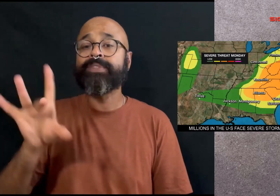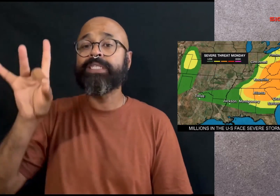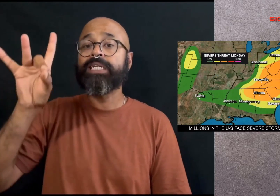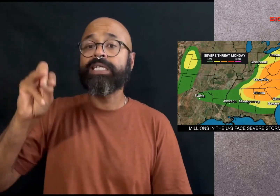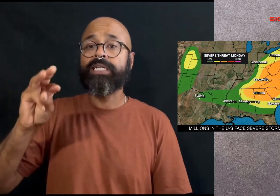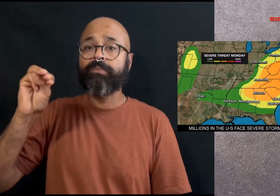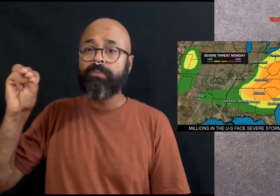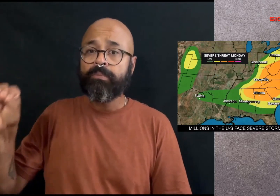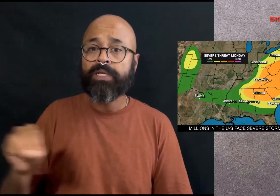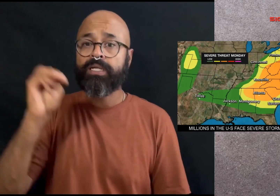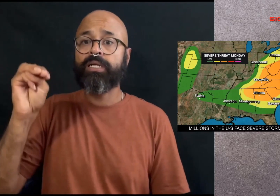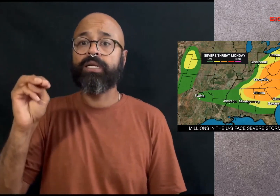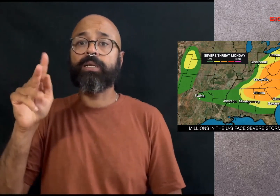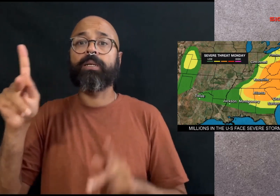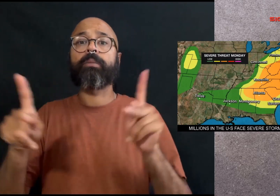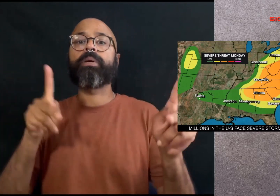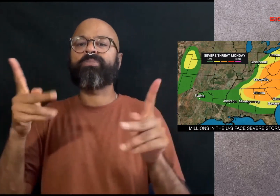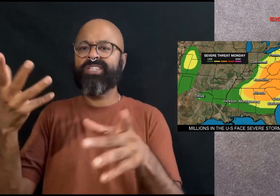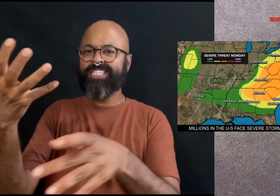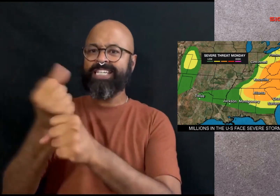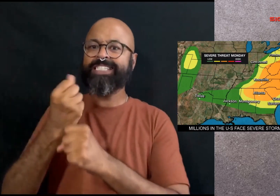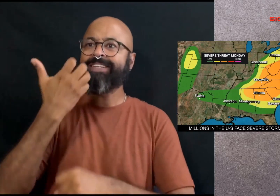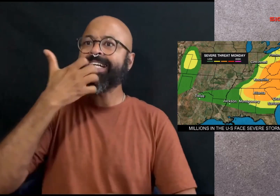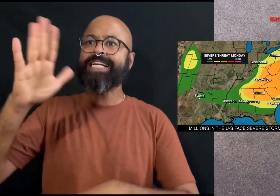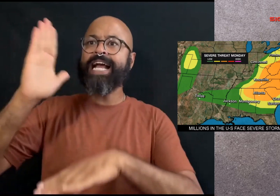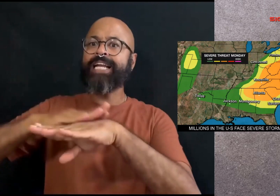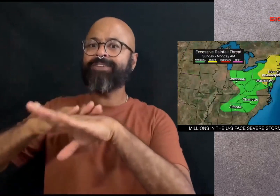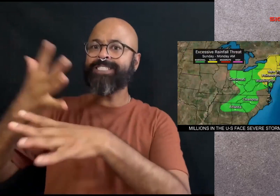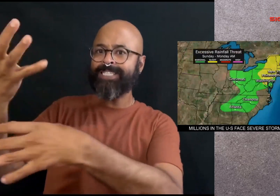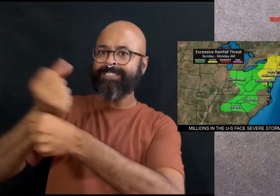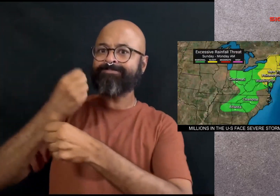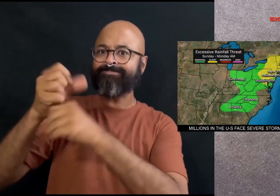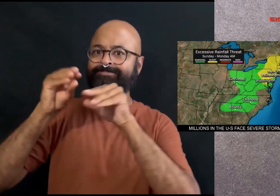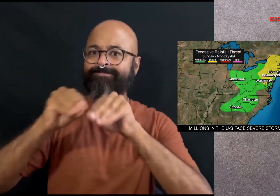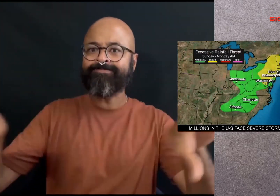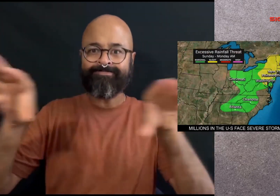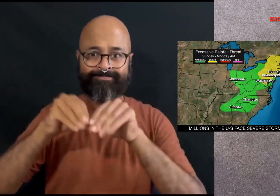About 80 million people are under heat advisories or warnings Across 14 states,